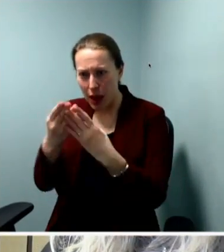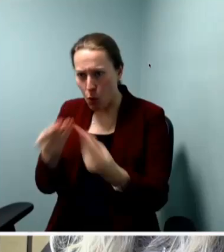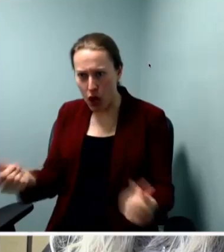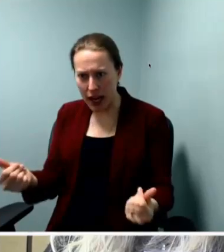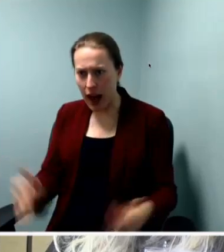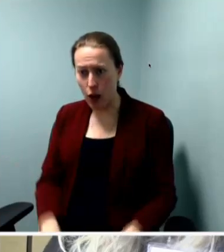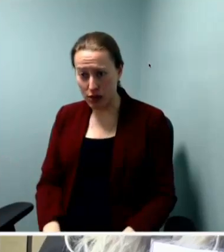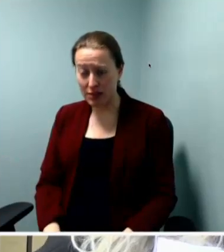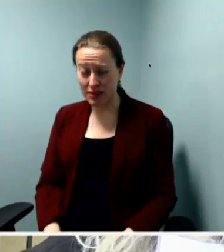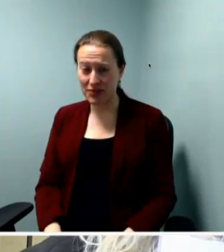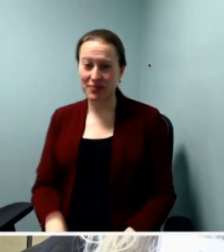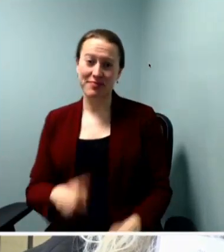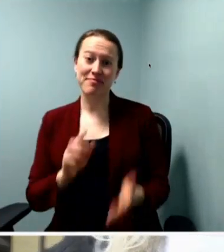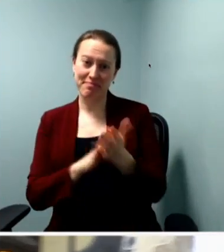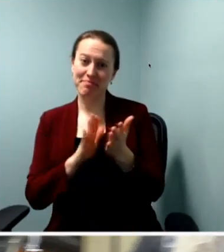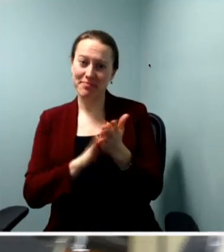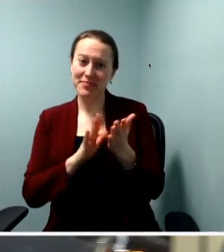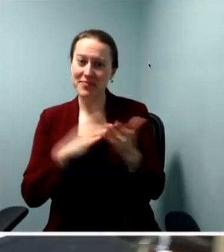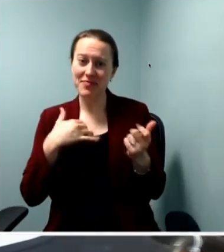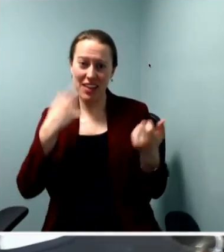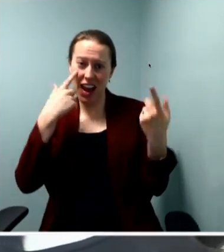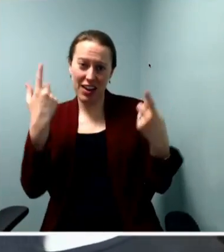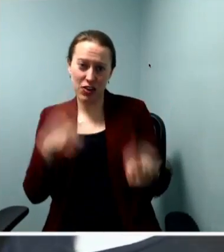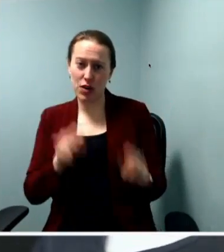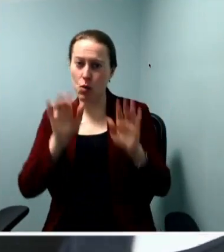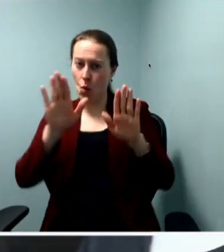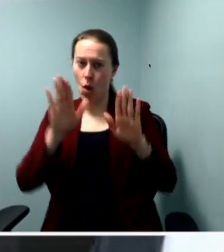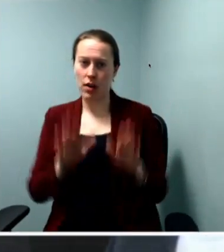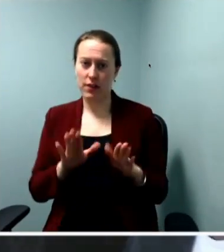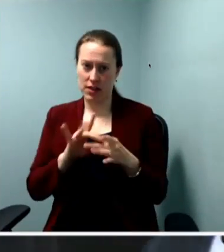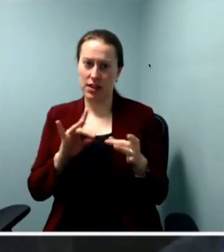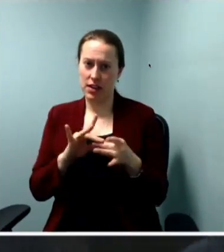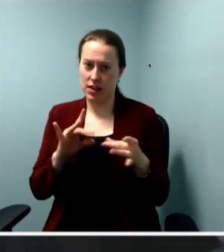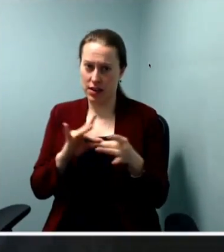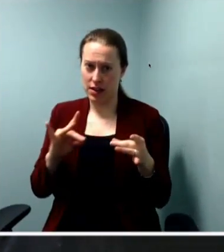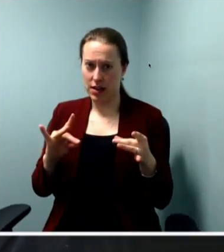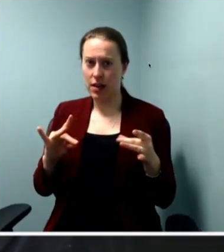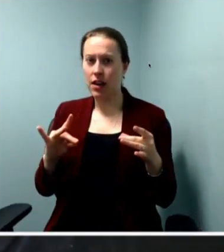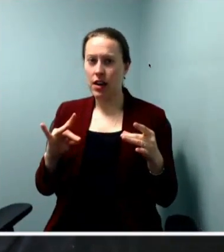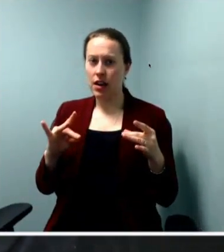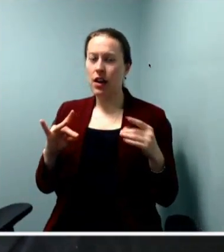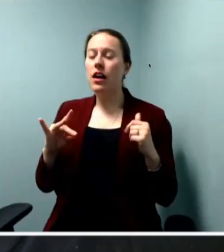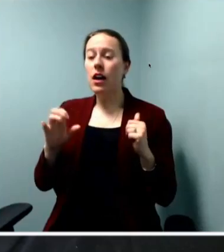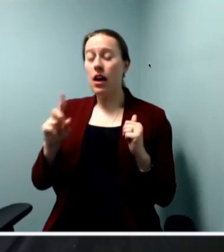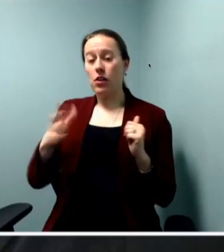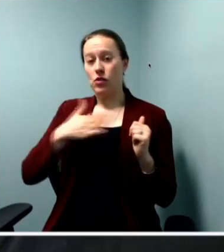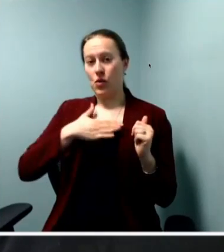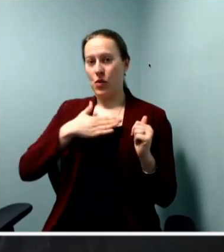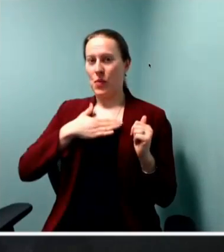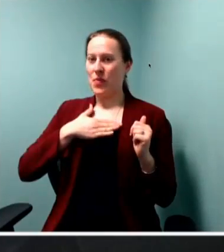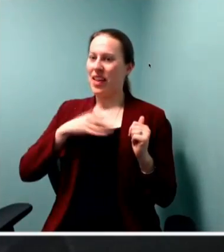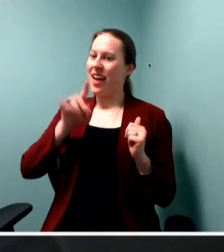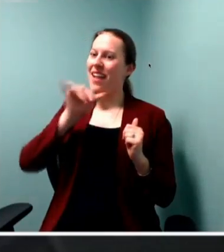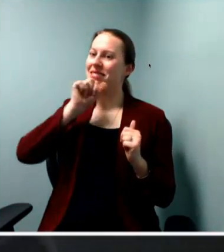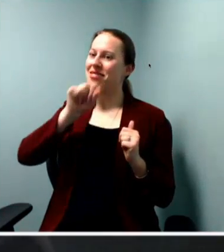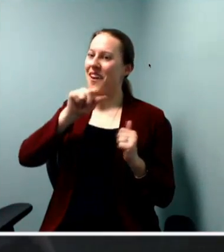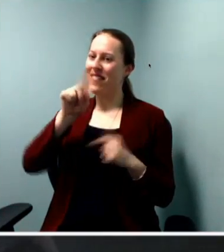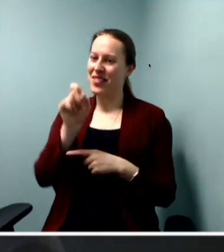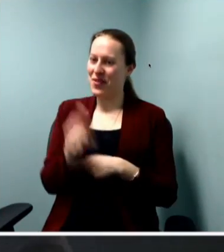Yeah. Wonderfully put. I think of-- just as my . My cheesecake, I love this question. Love this question.